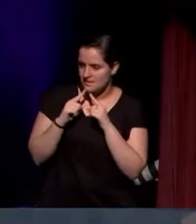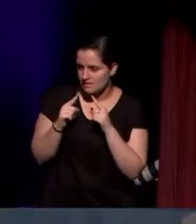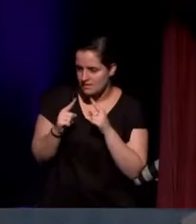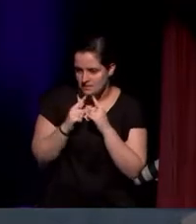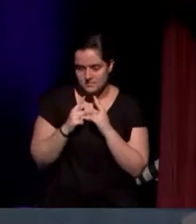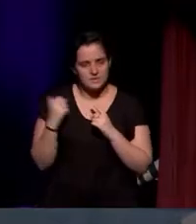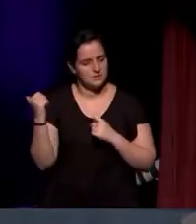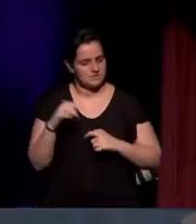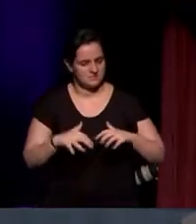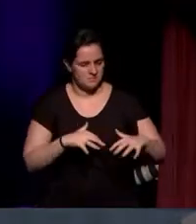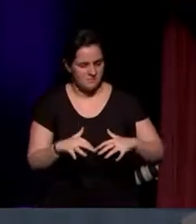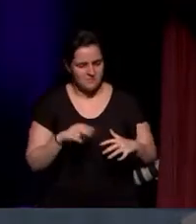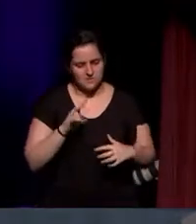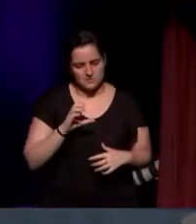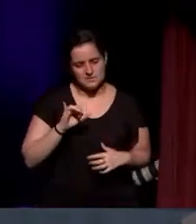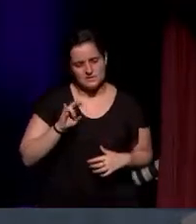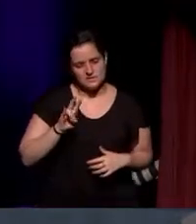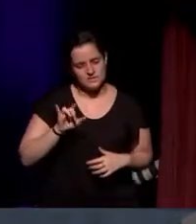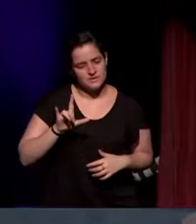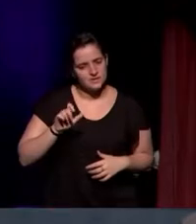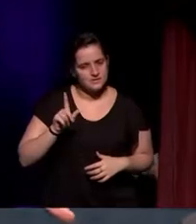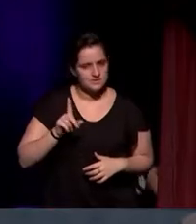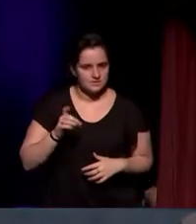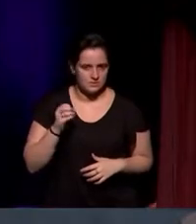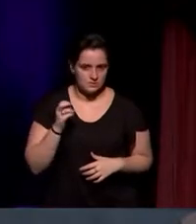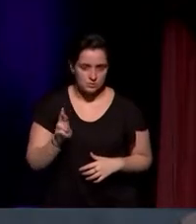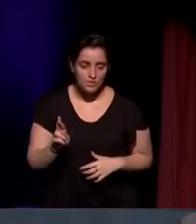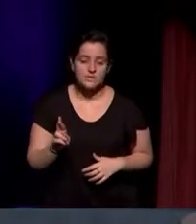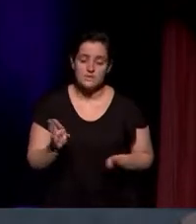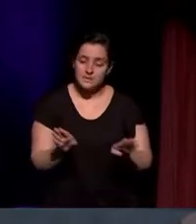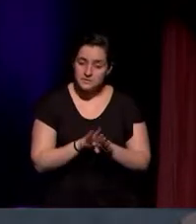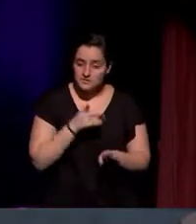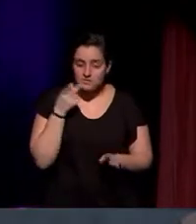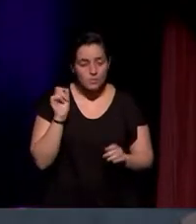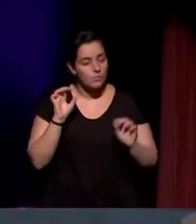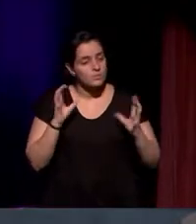We are already talking the situation of the black, how is a situation